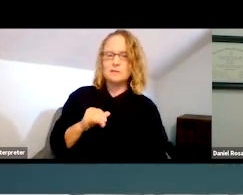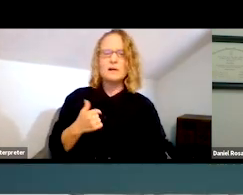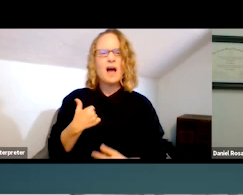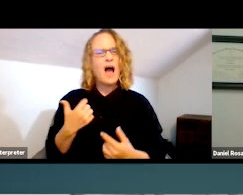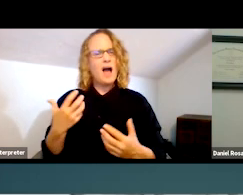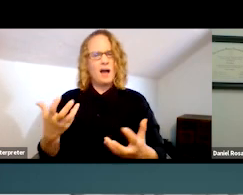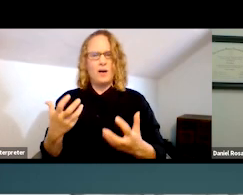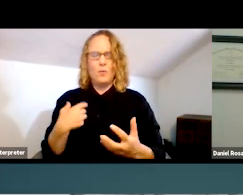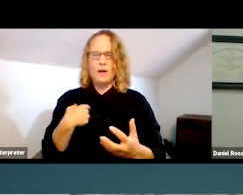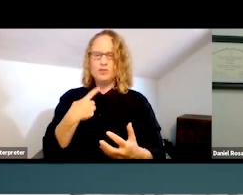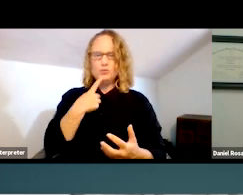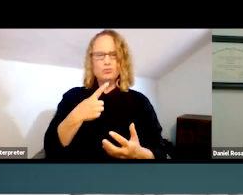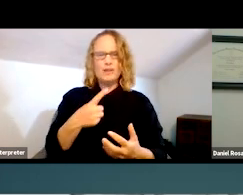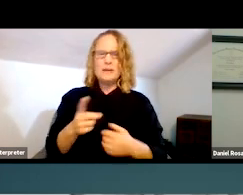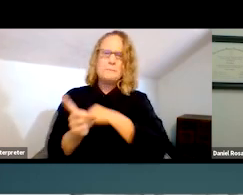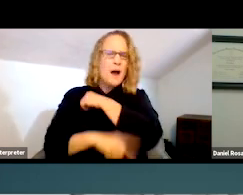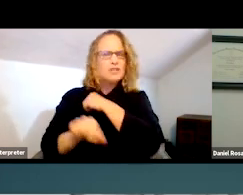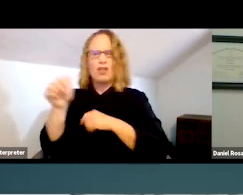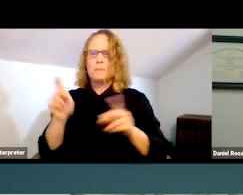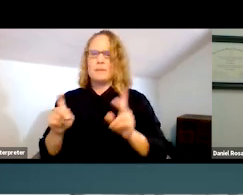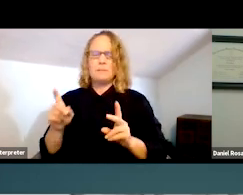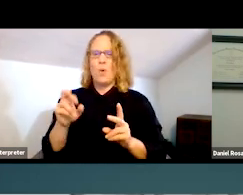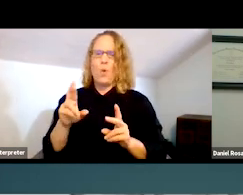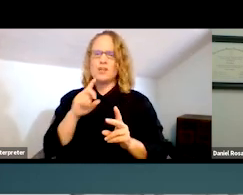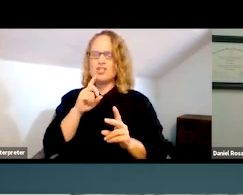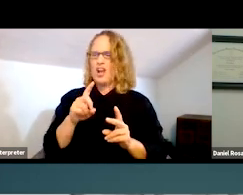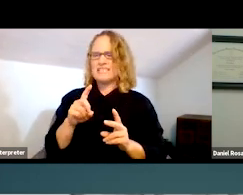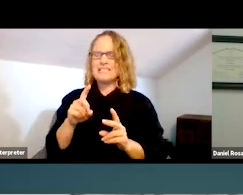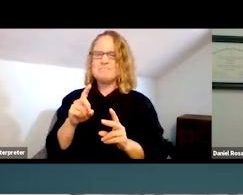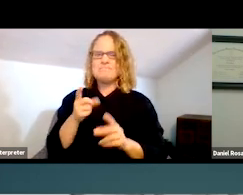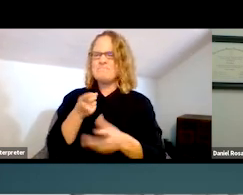but they at least had a roof over their head and they have running water, and they have electricity.